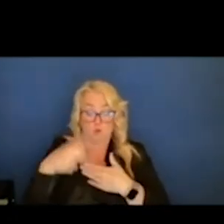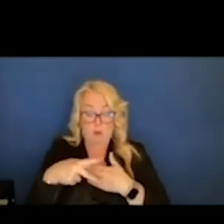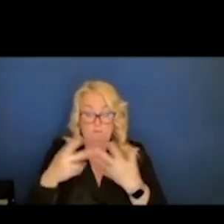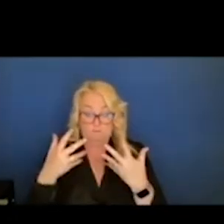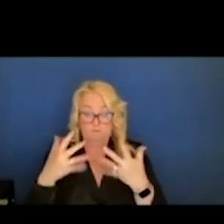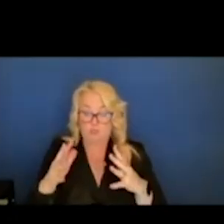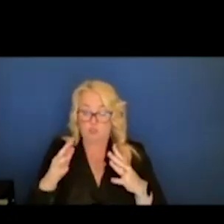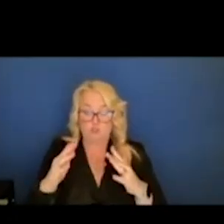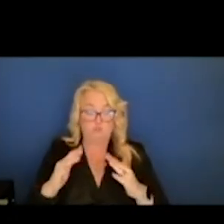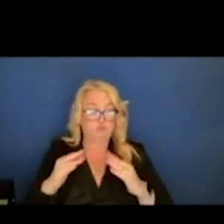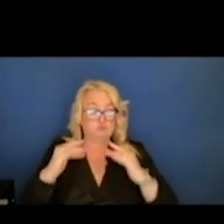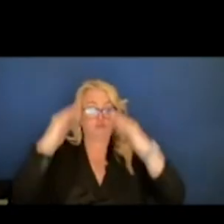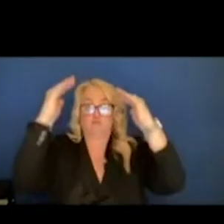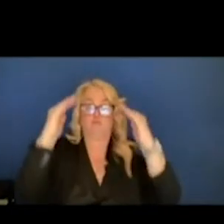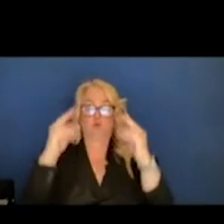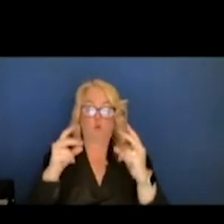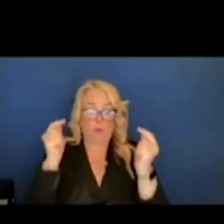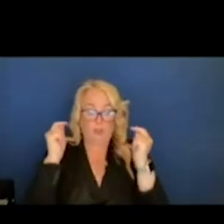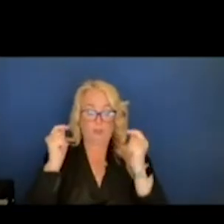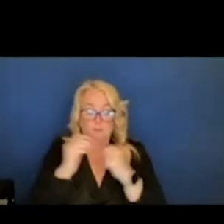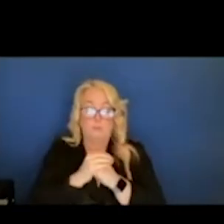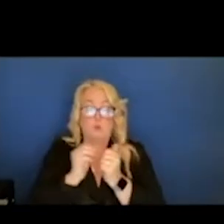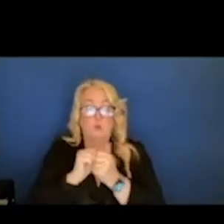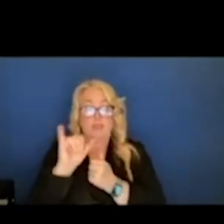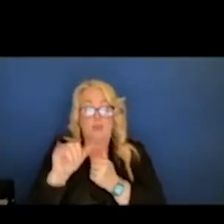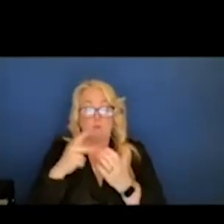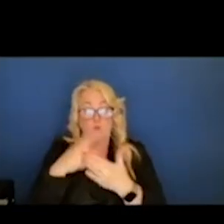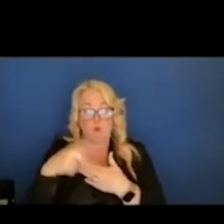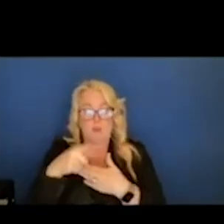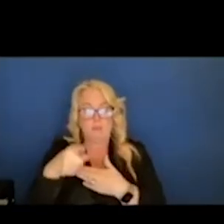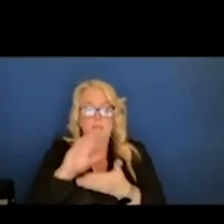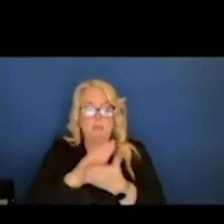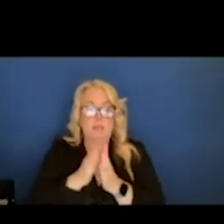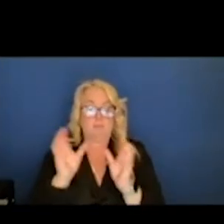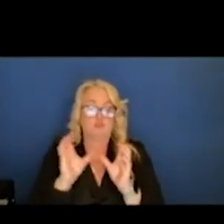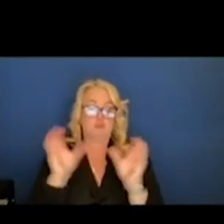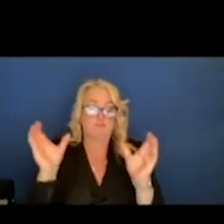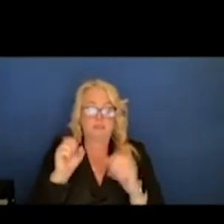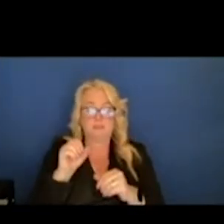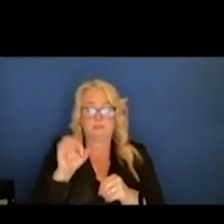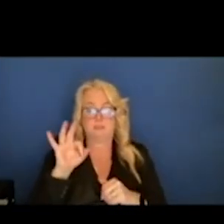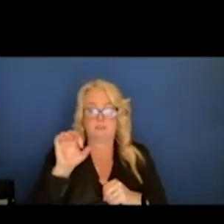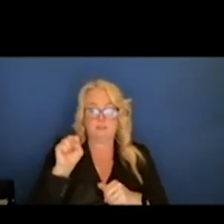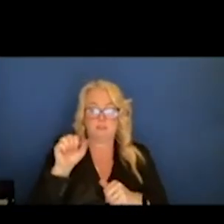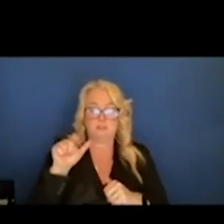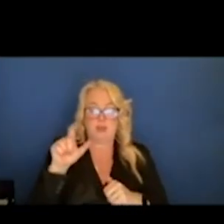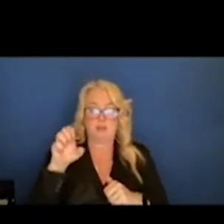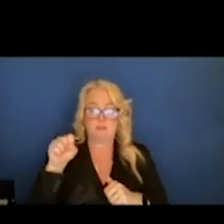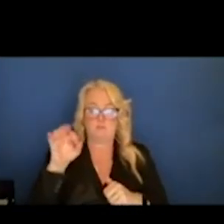excelled quickly. Through the program, Mark became a certified Salesforce Administrator